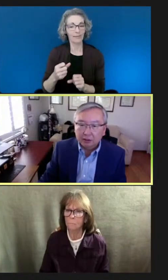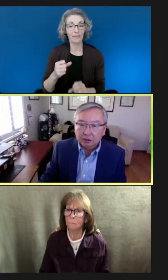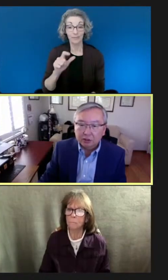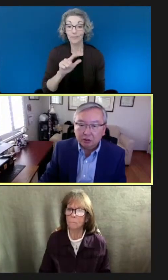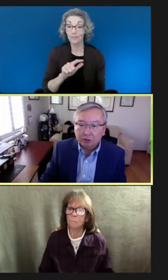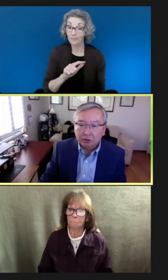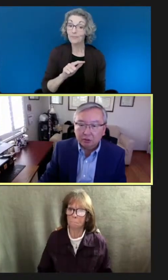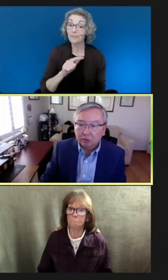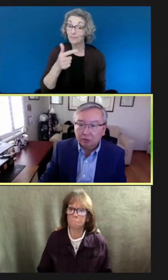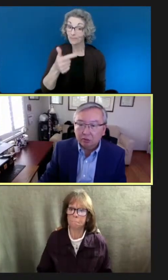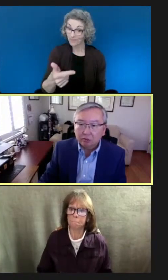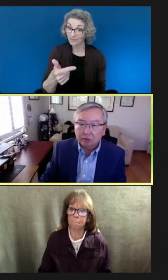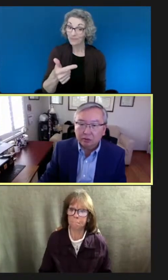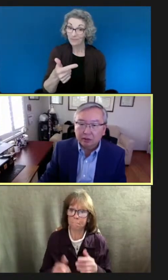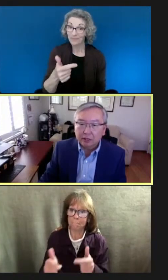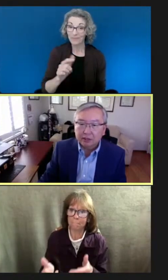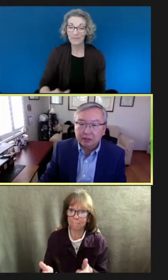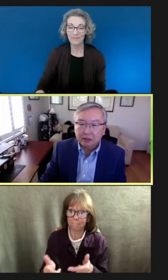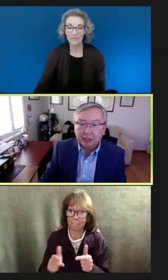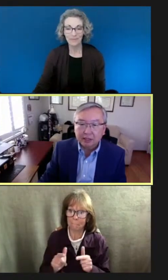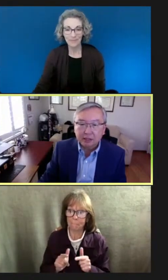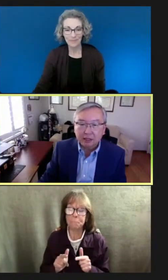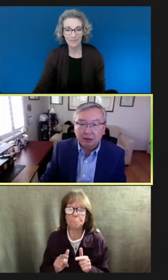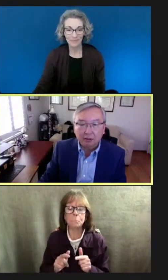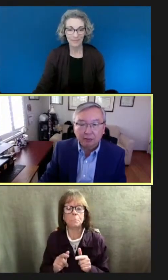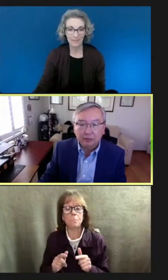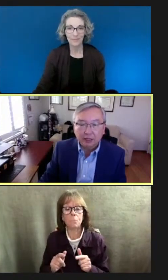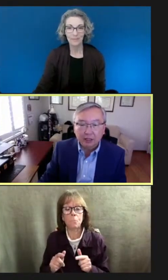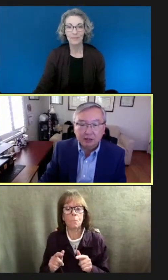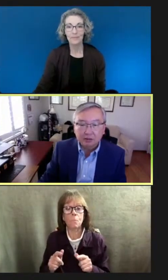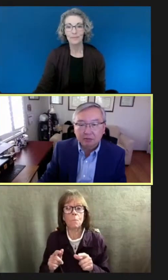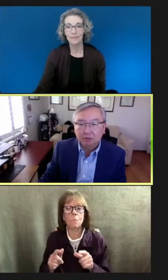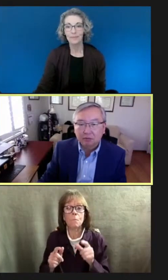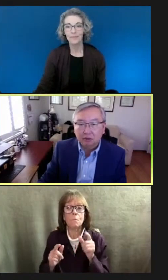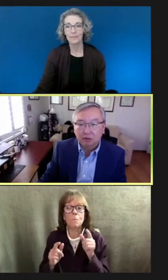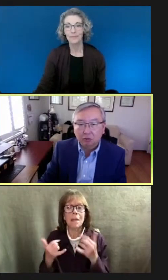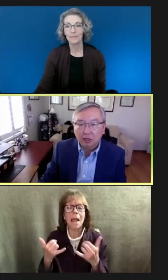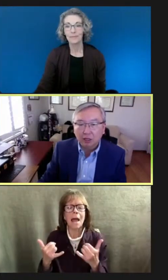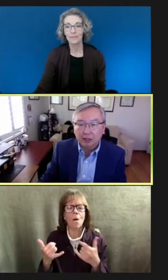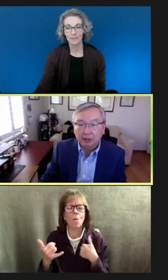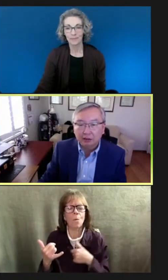So next, let's ask, why is it important for